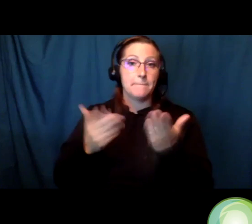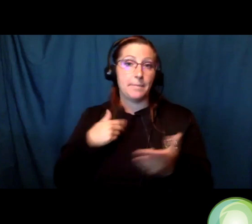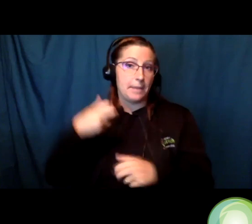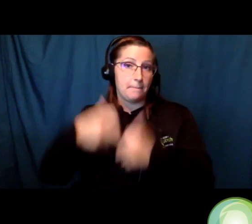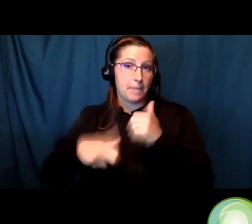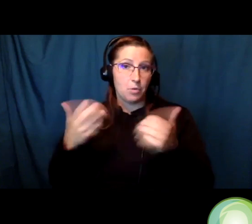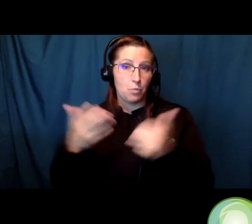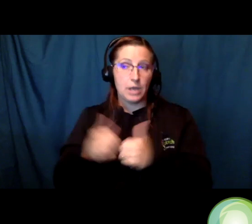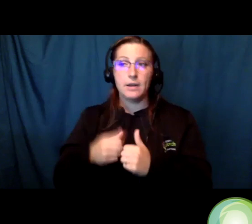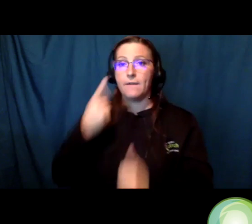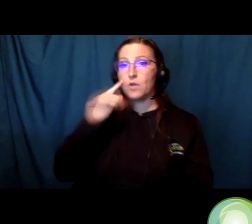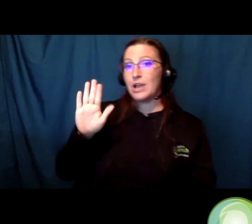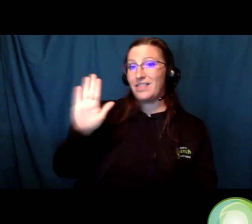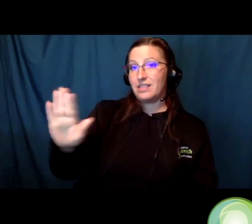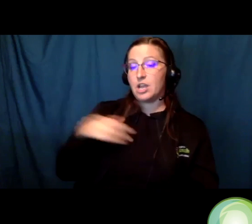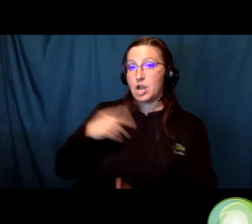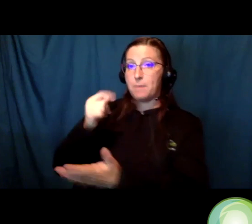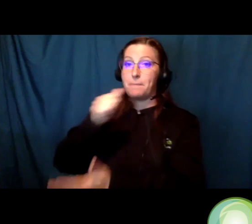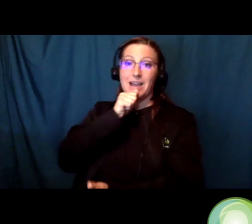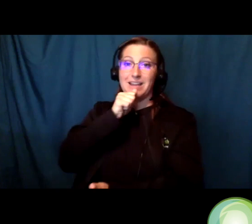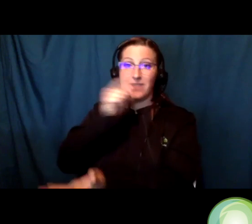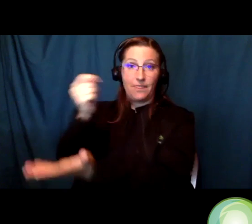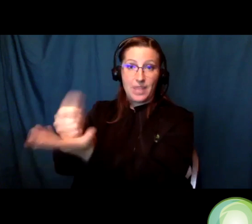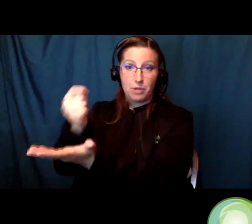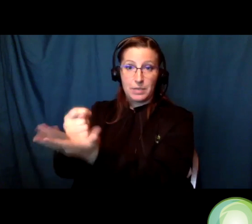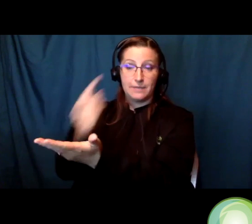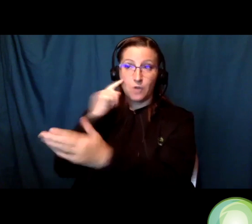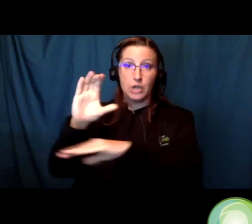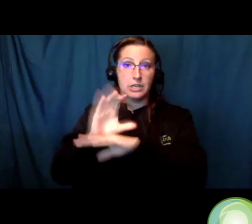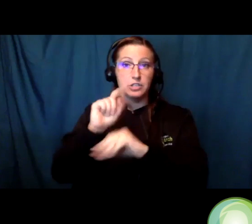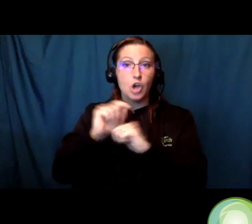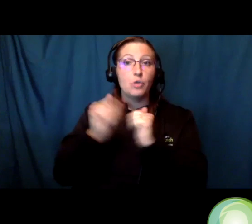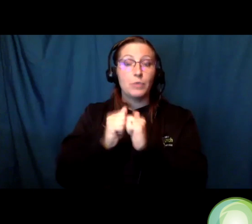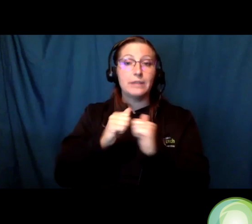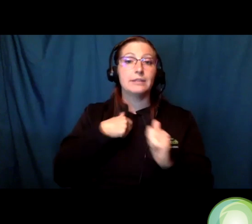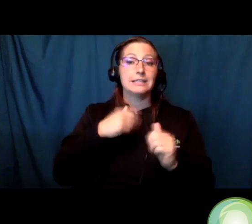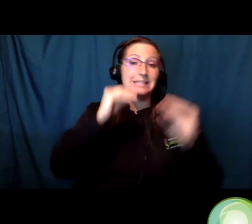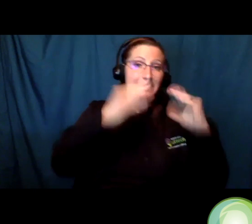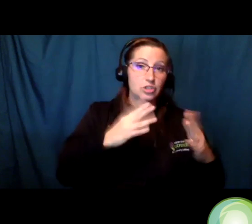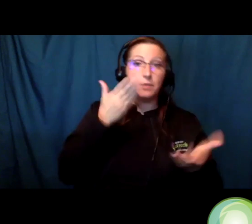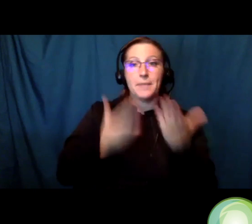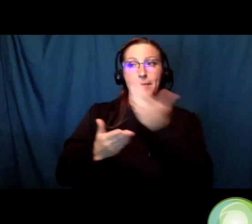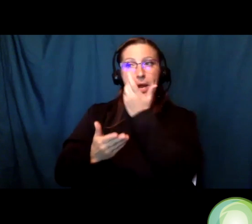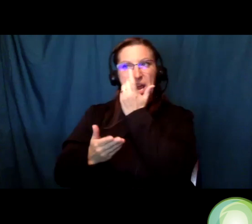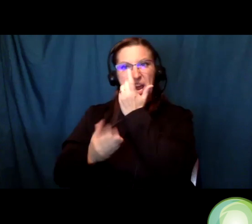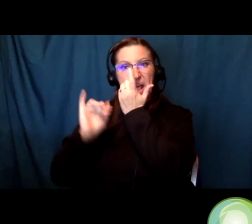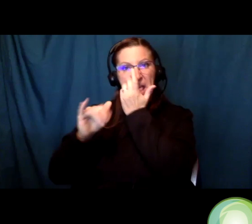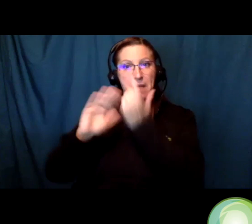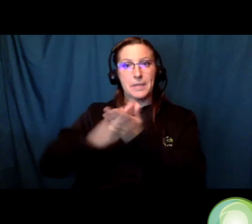for the private therapist to consult with like teachers for example, that that becomes payable hours and is